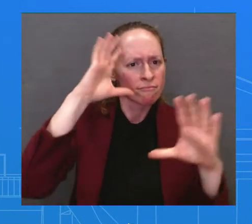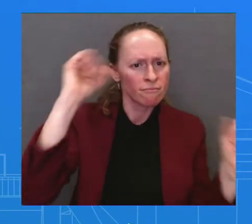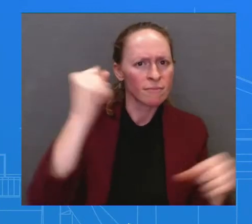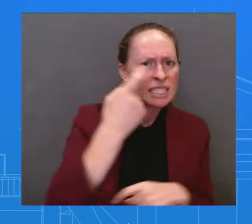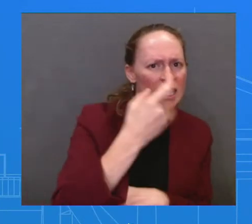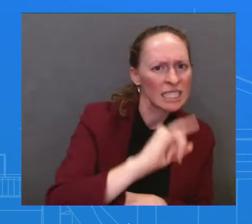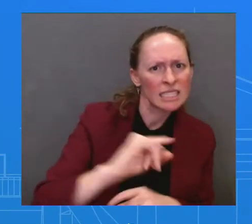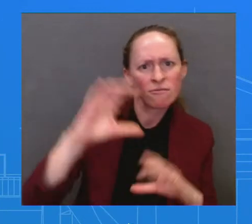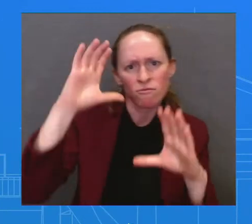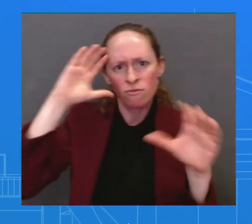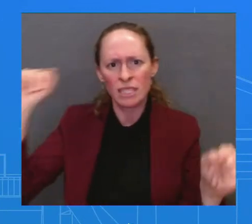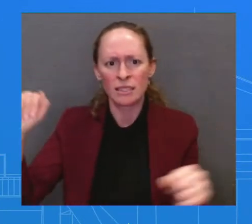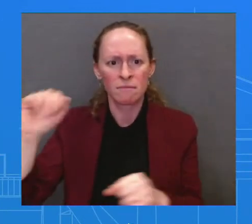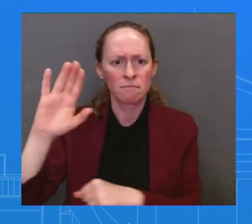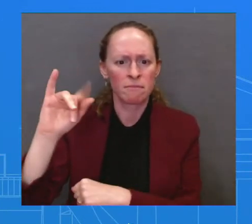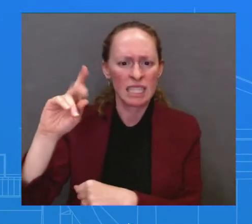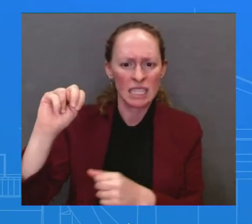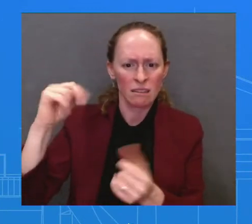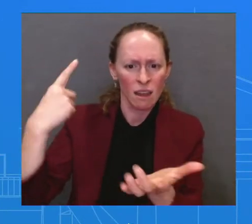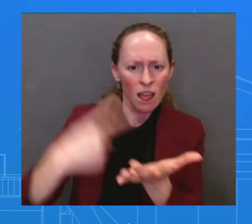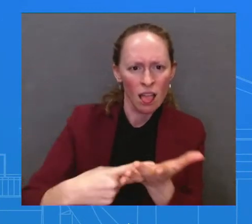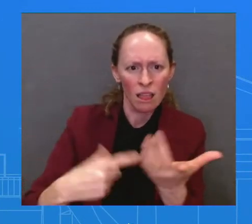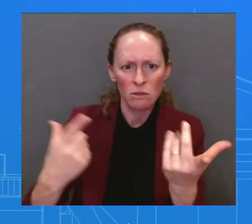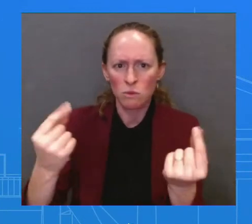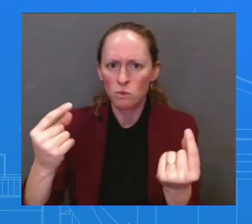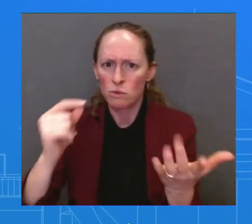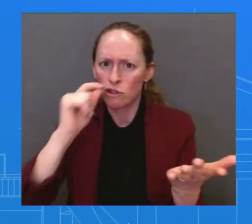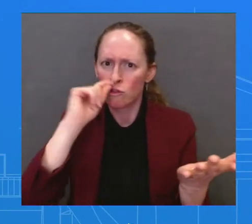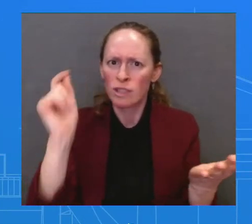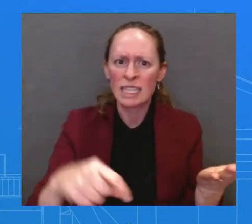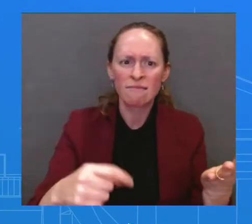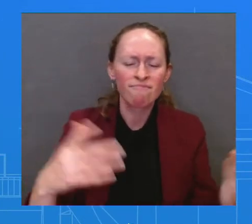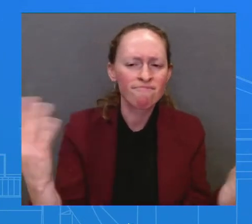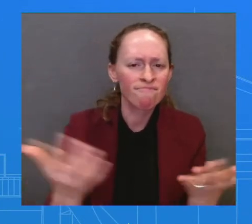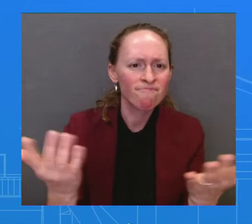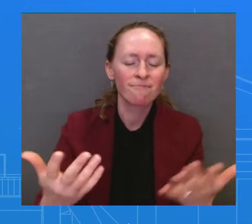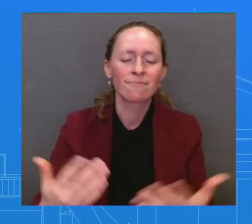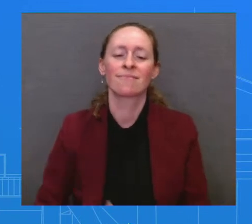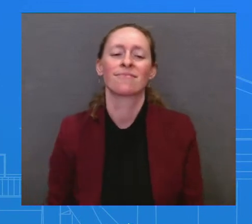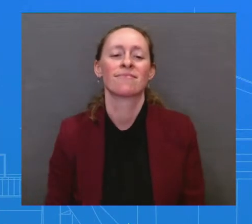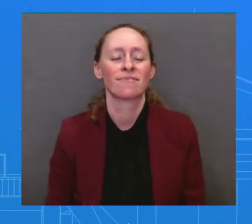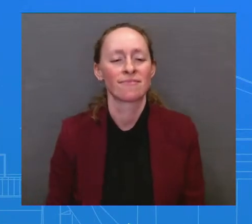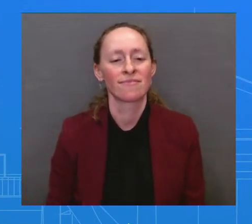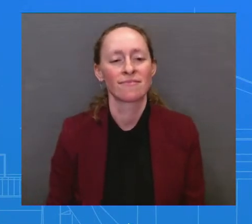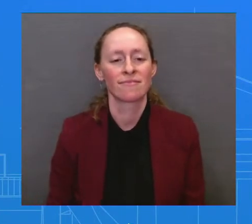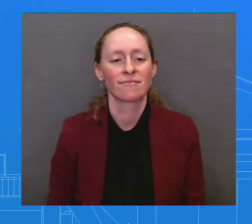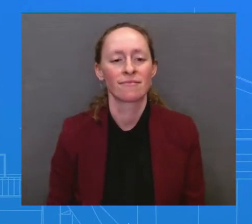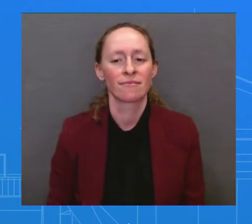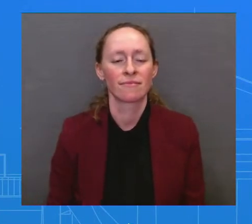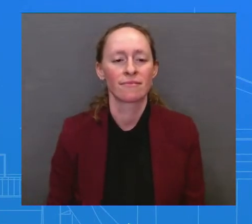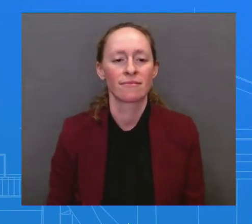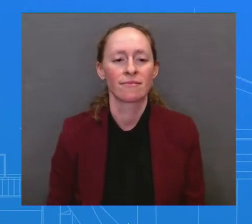Mr. Sullivan: The number-one point in -- I can't remember if it's 10 or 12 points in the principles